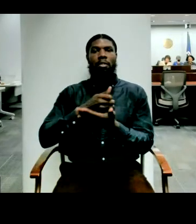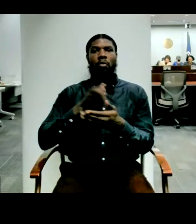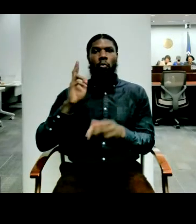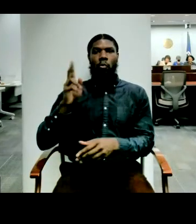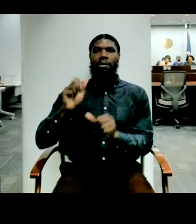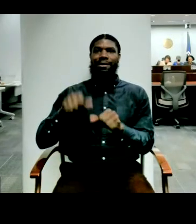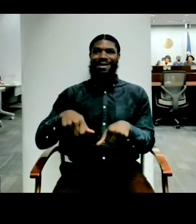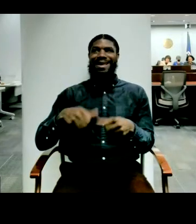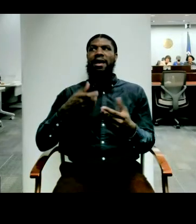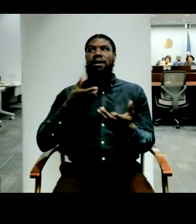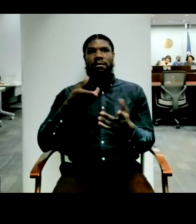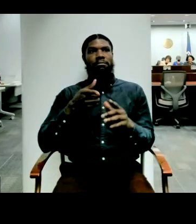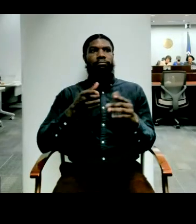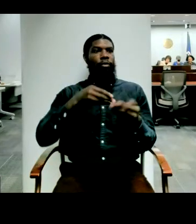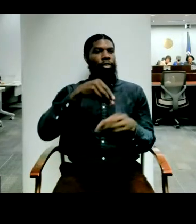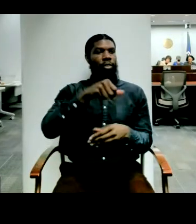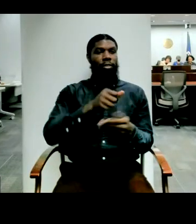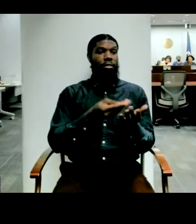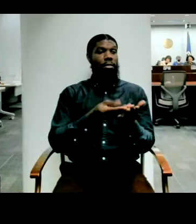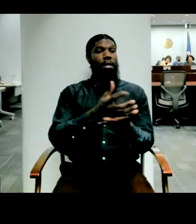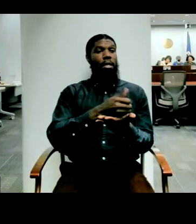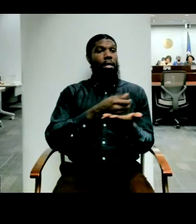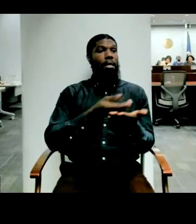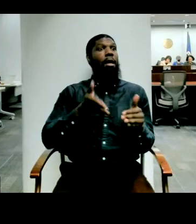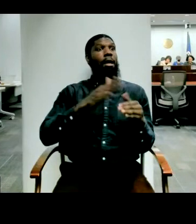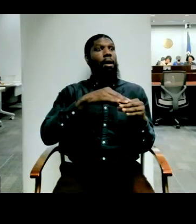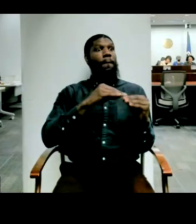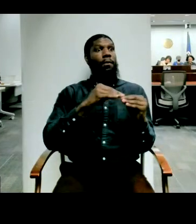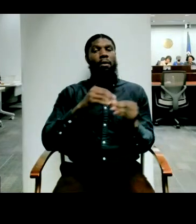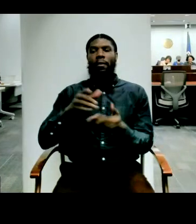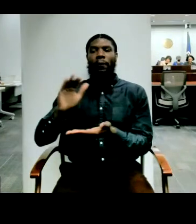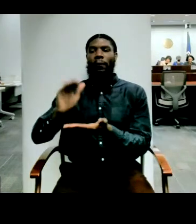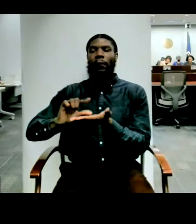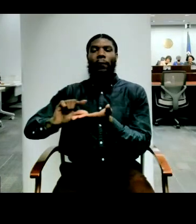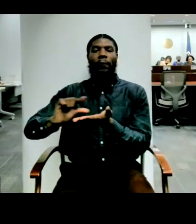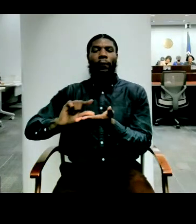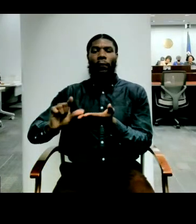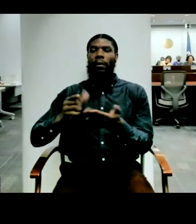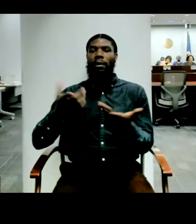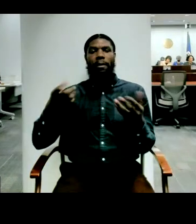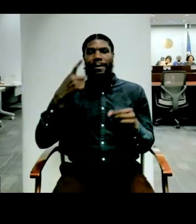disparities that are really unrelated to skills and demands of a particular job.